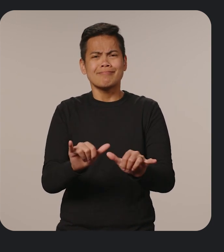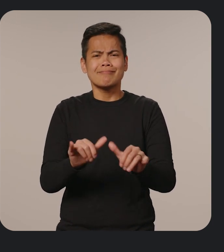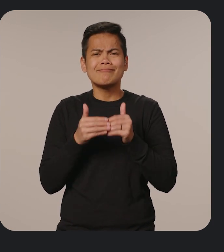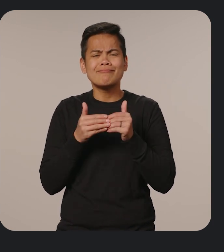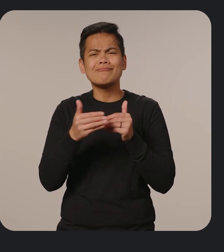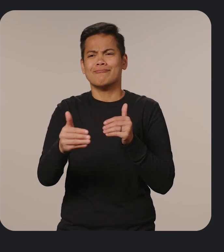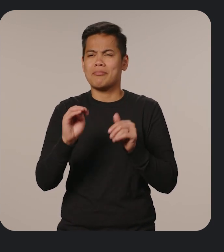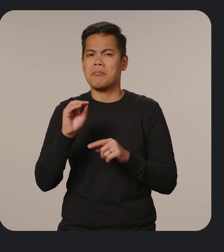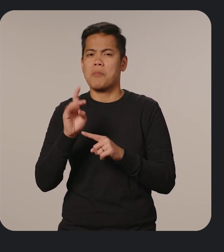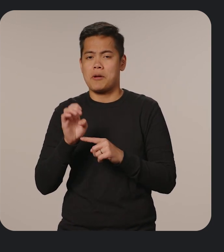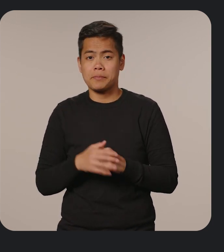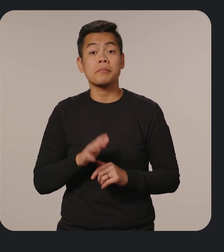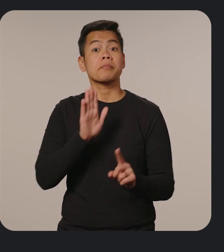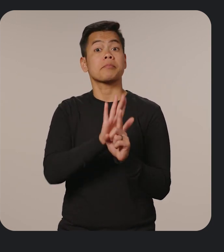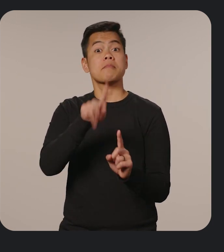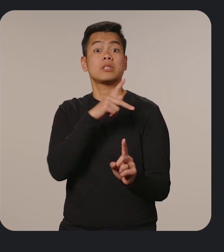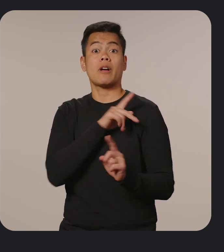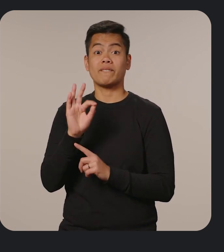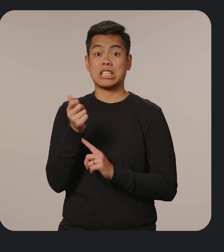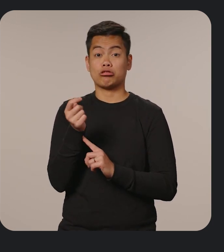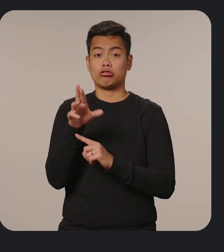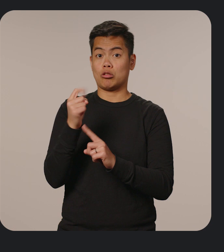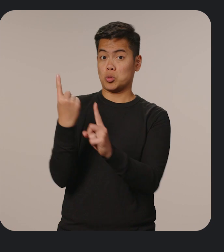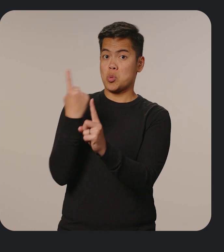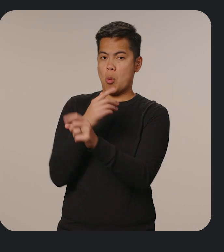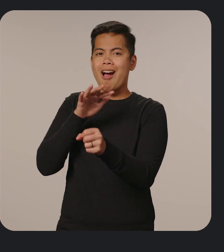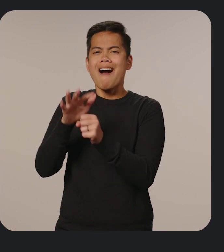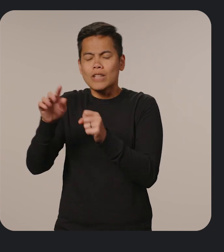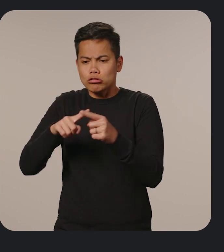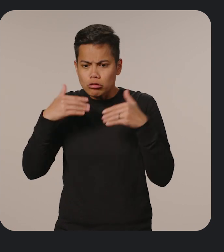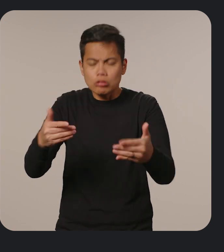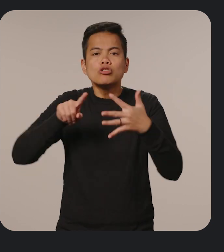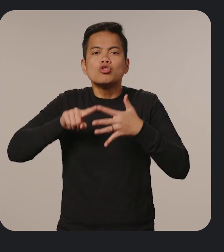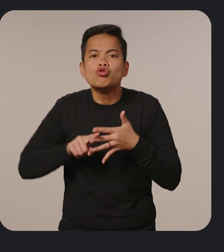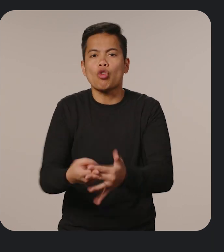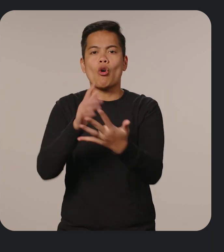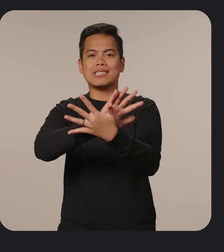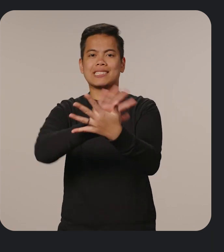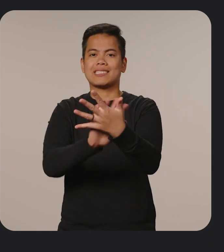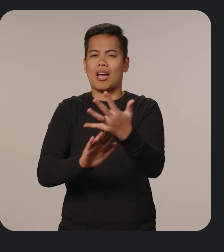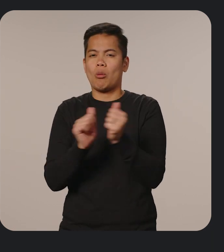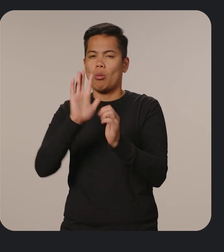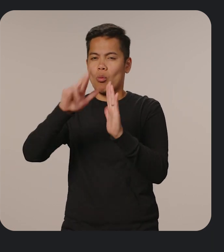design with the M3 design kit. Over 300,000 of you used the kit.